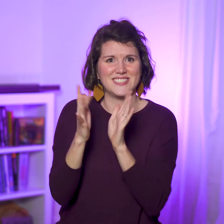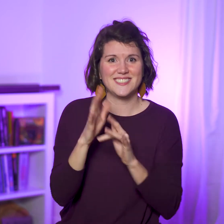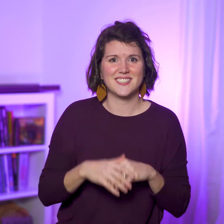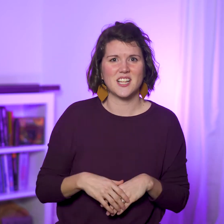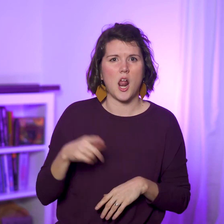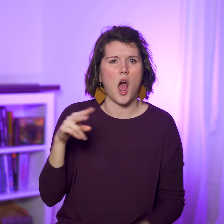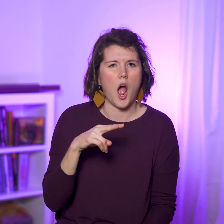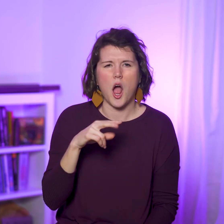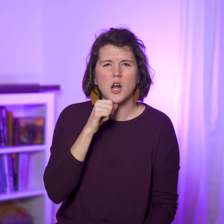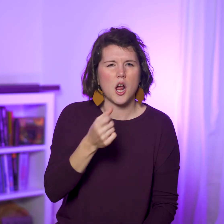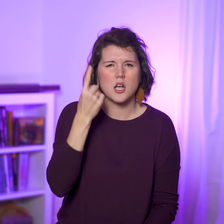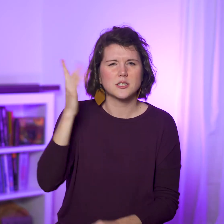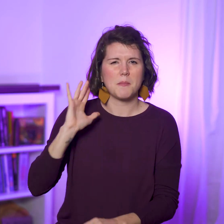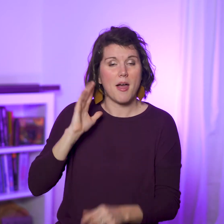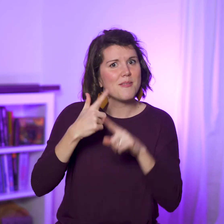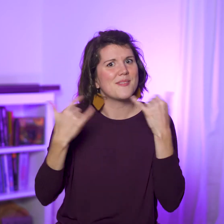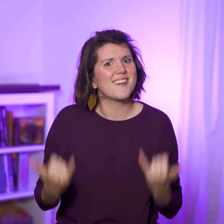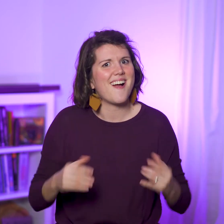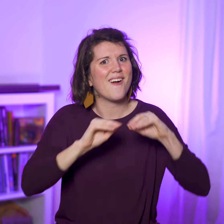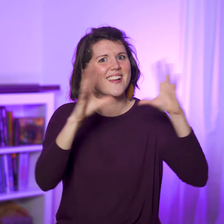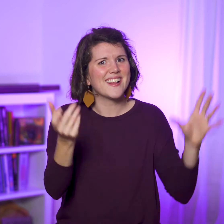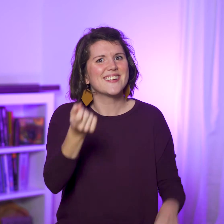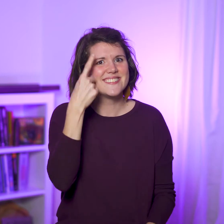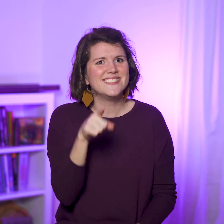They couldn’t see it then, but it’s clear now.